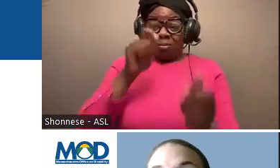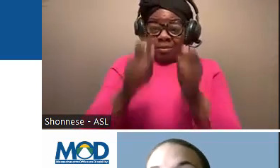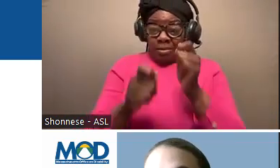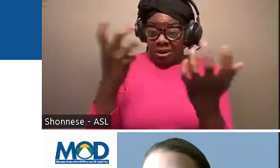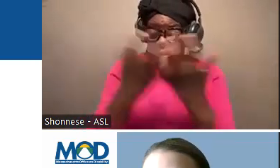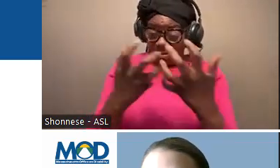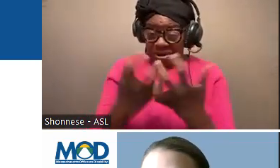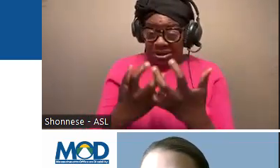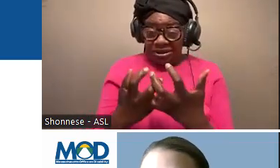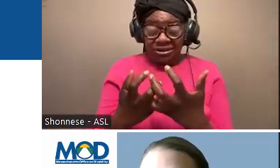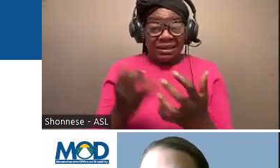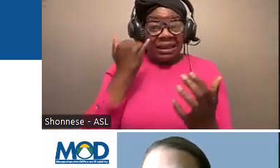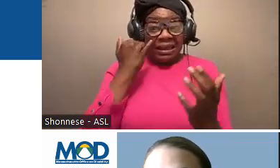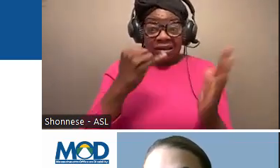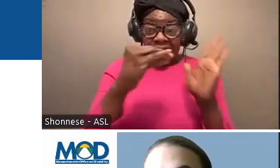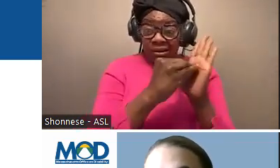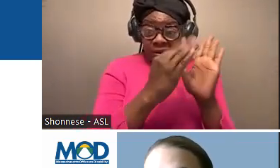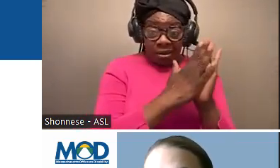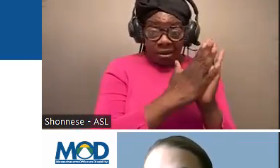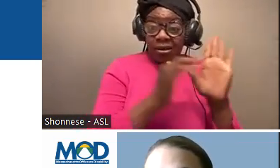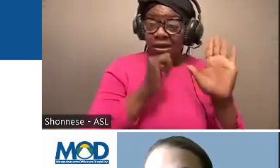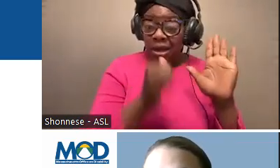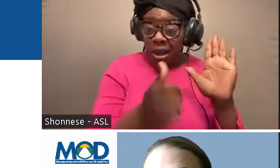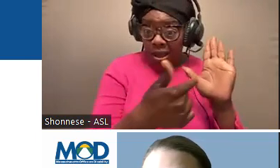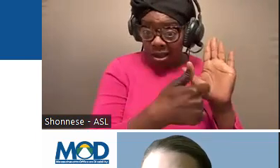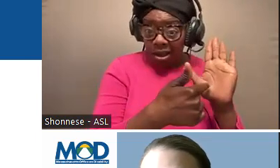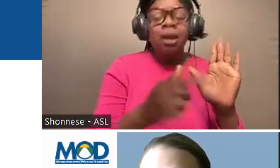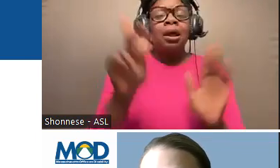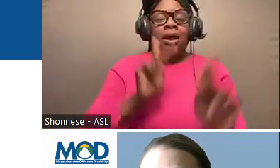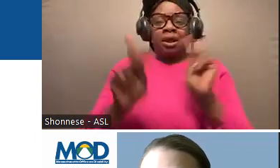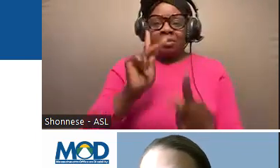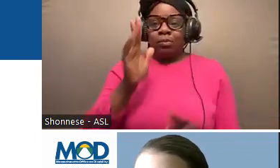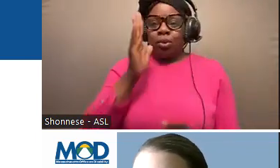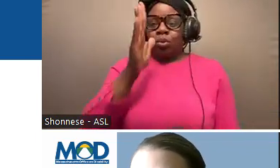if it's not written in the letter, people are going to make up what they think should have